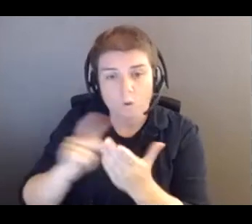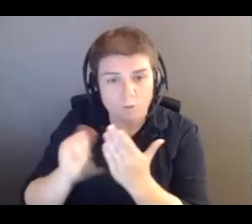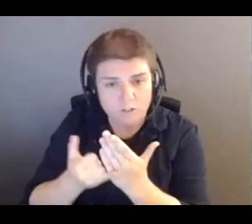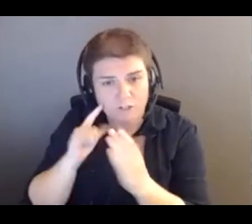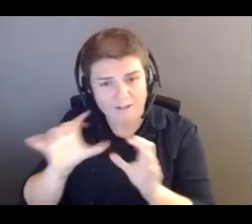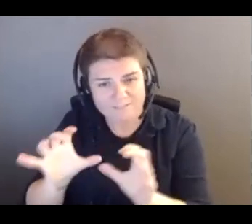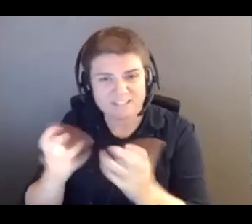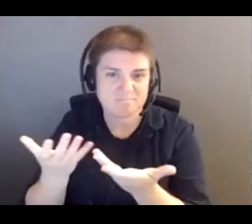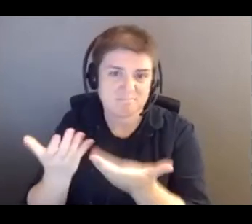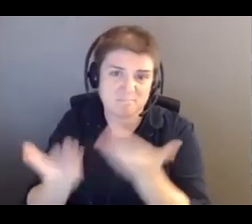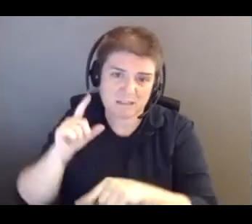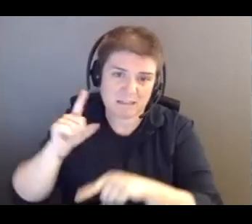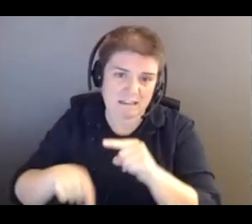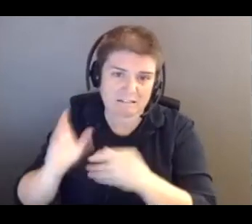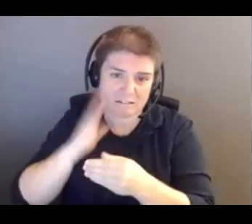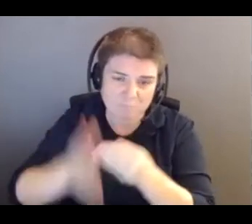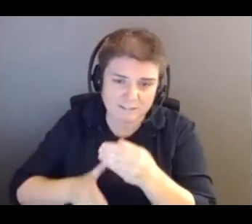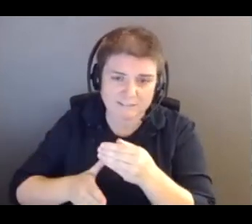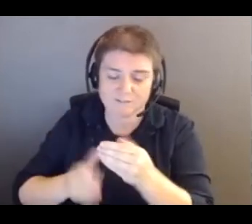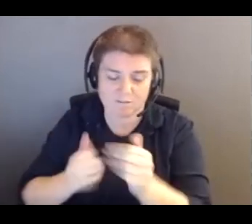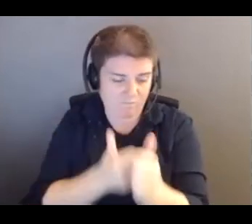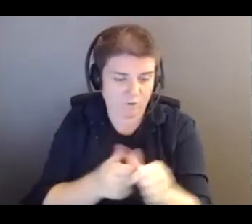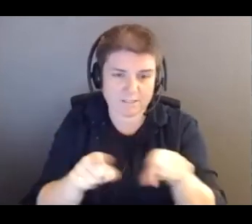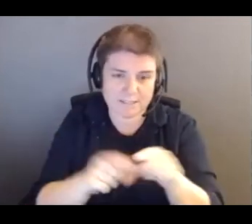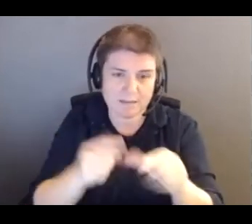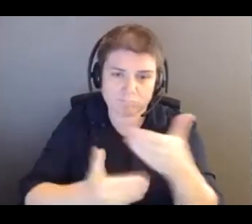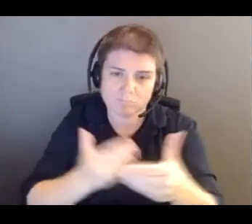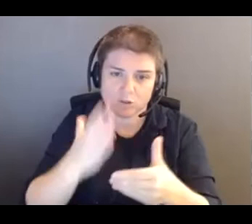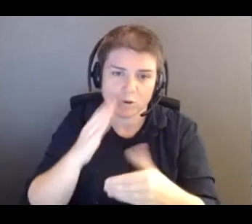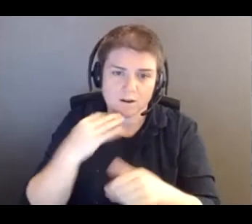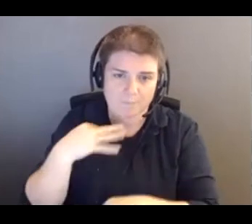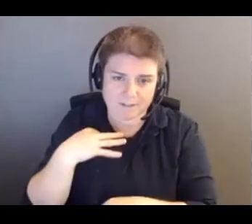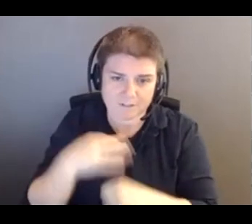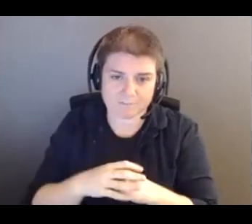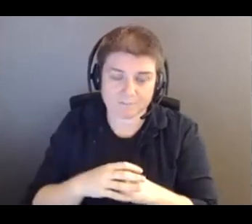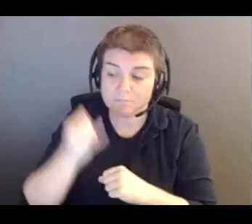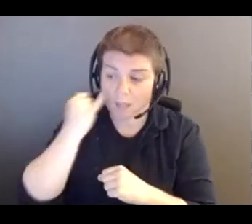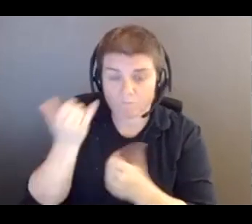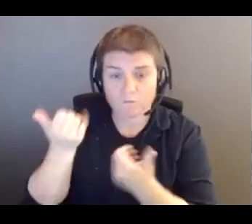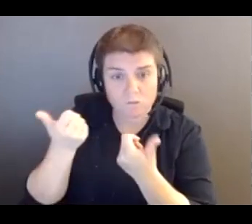completed as outlined in your application. If you are still going to be able to complete